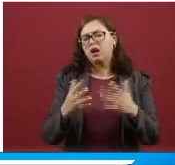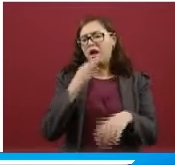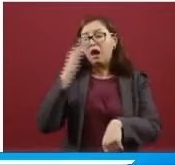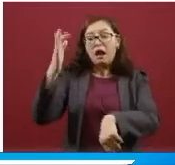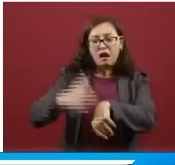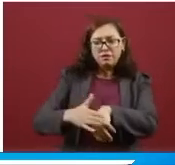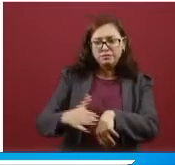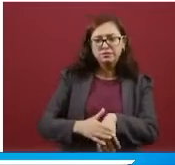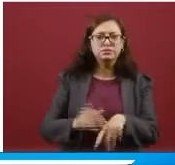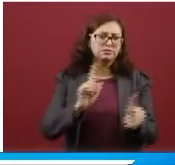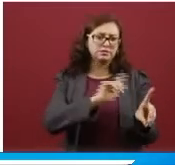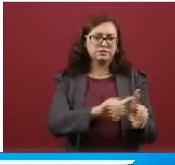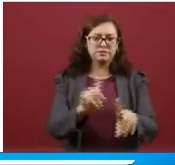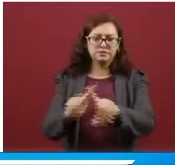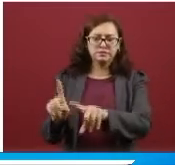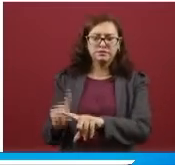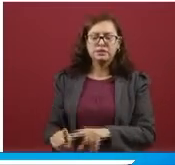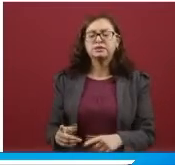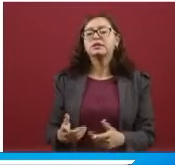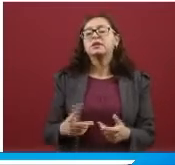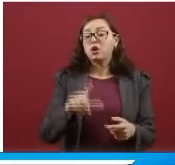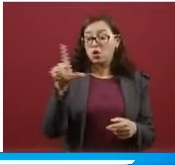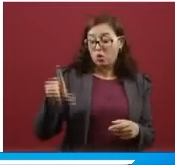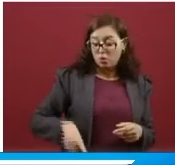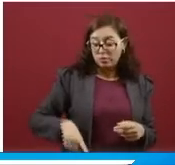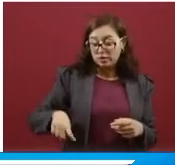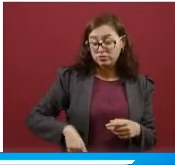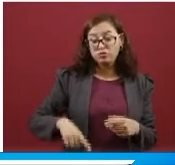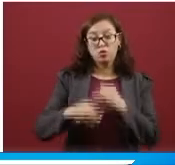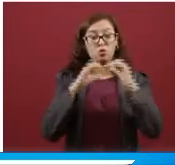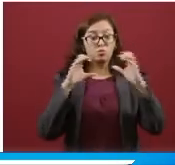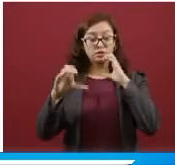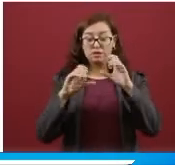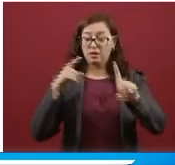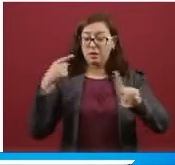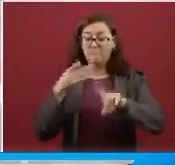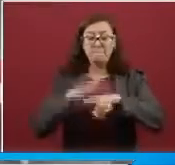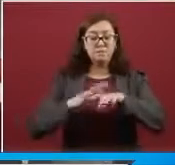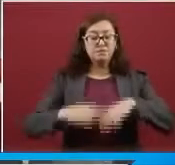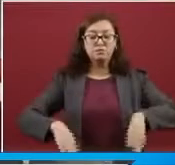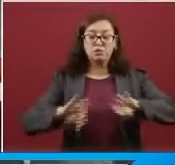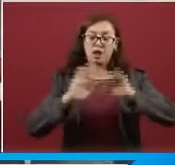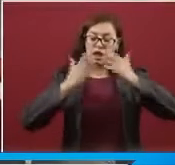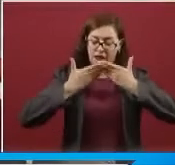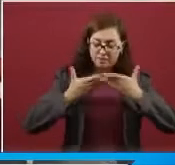Its objective is to guarantee the full exercise of freedom of expression make government action transparent